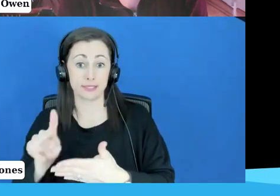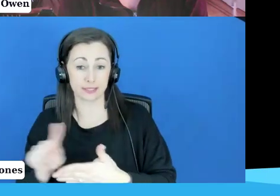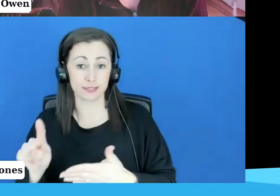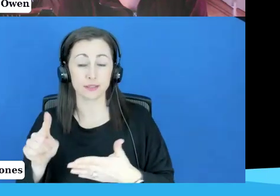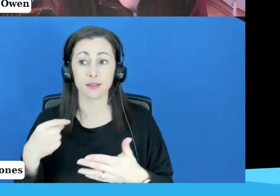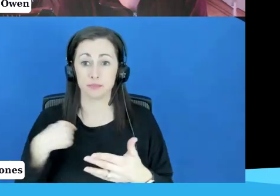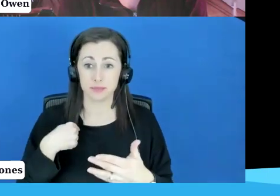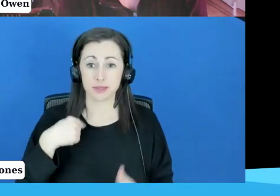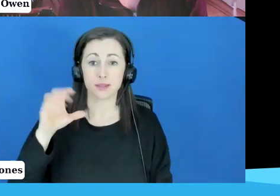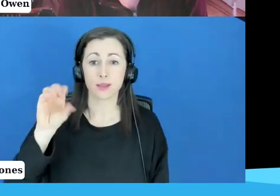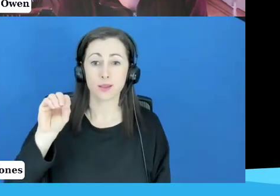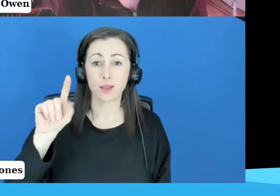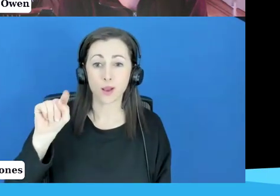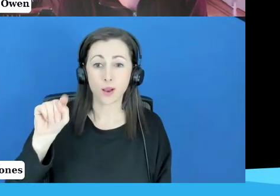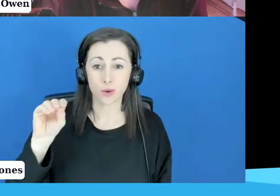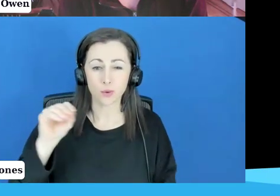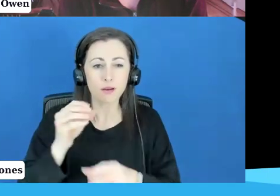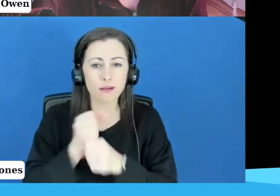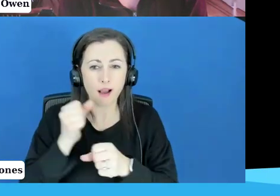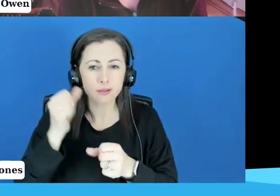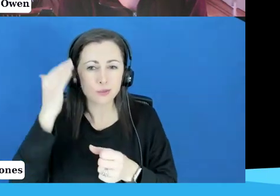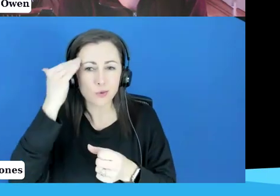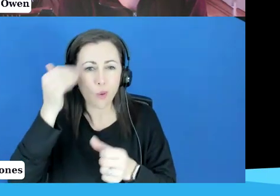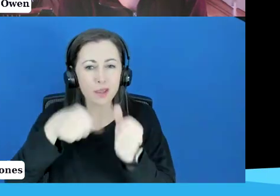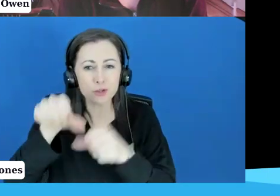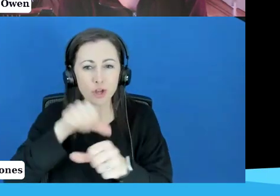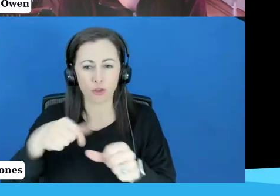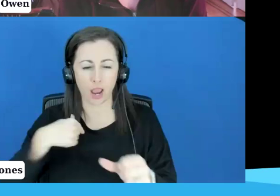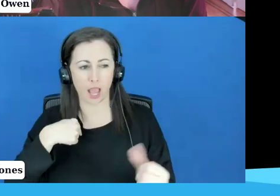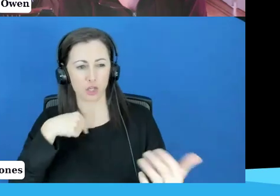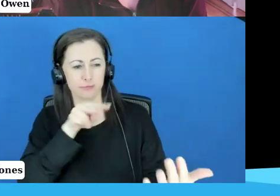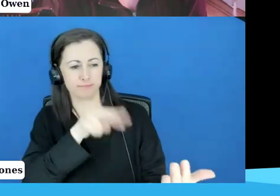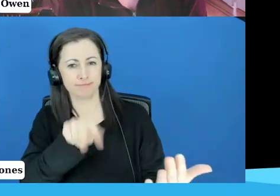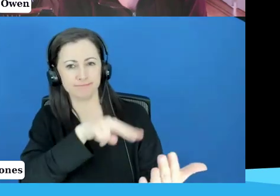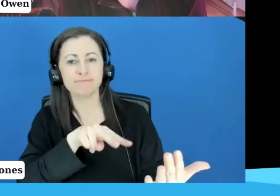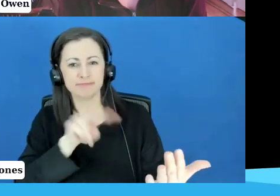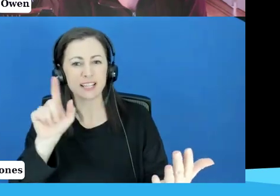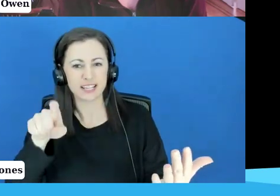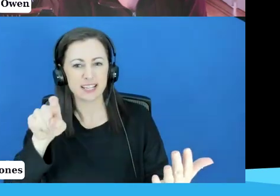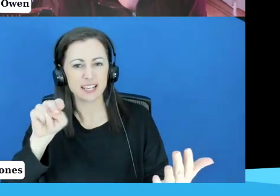I learned how to read the signs that he needed a nap, and he learned the textures and rhythms of my wheelchair.